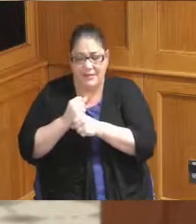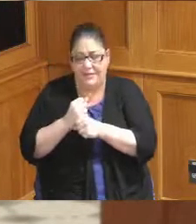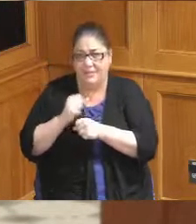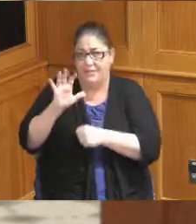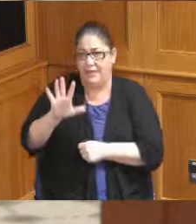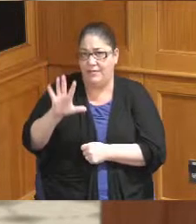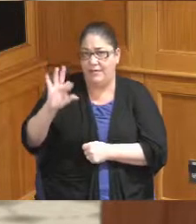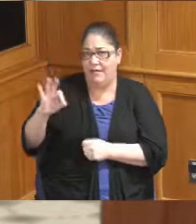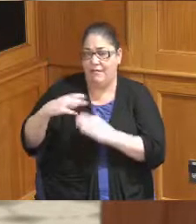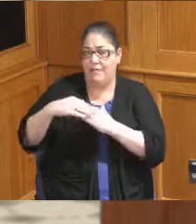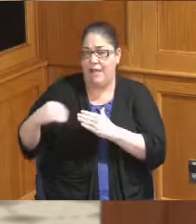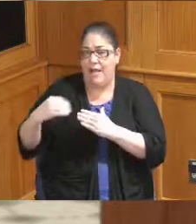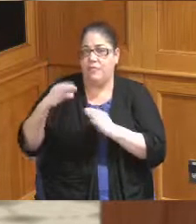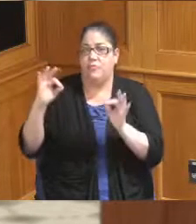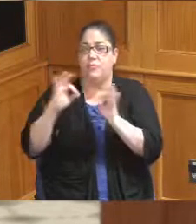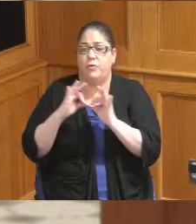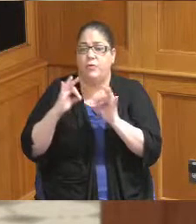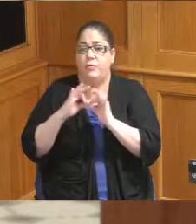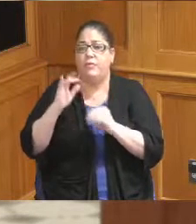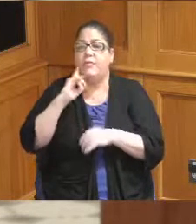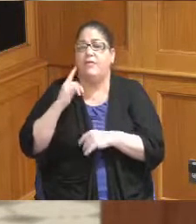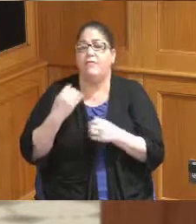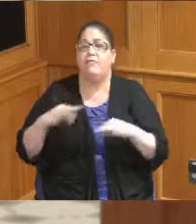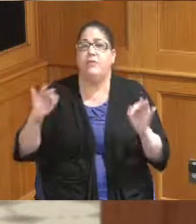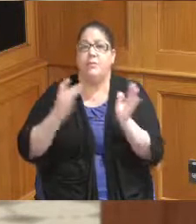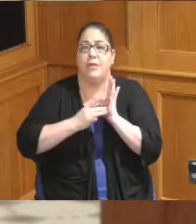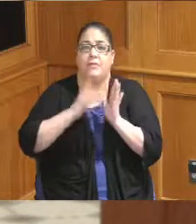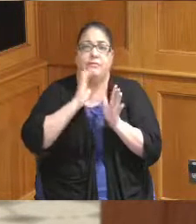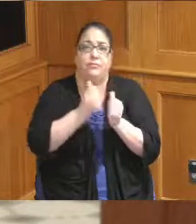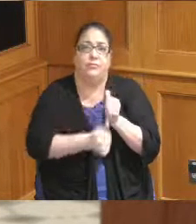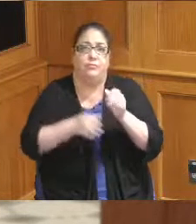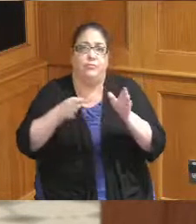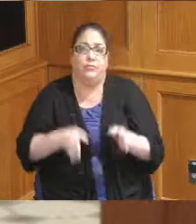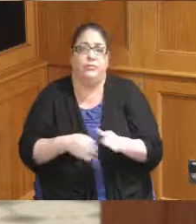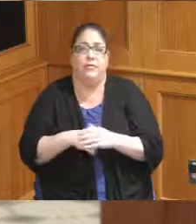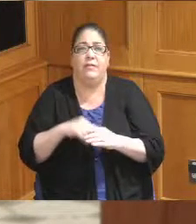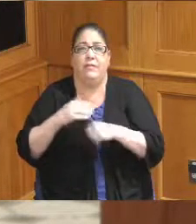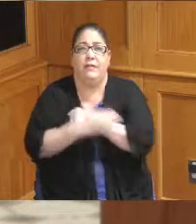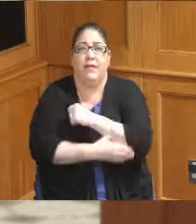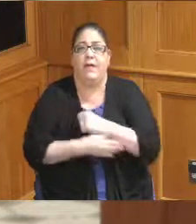free medications to the community in Hamilton County we are joined by Rusty Currington who's